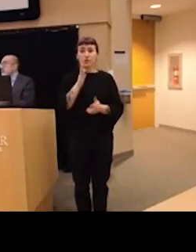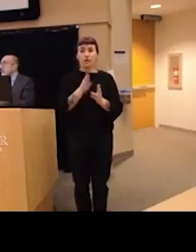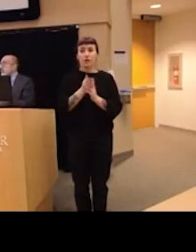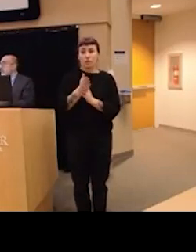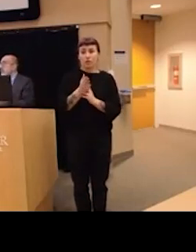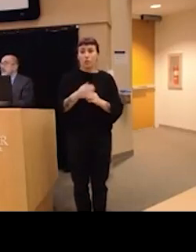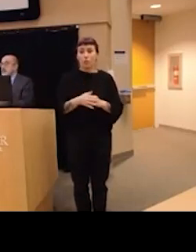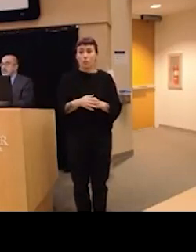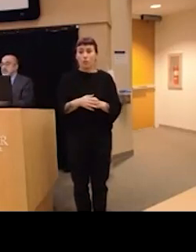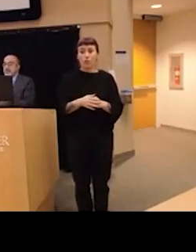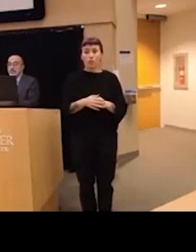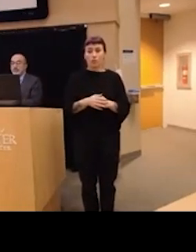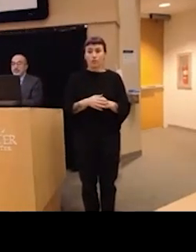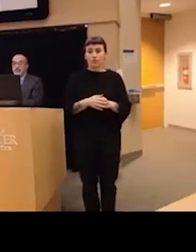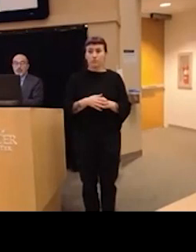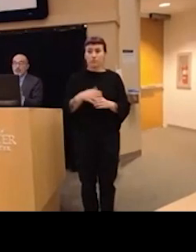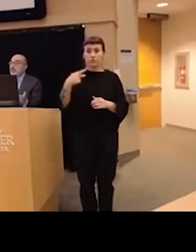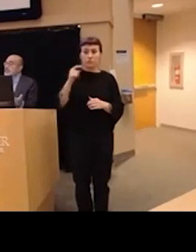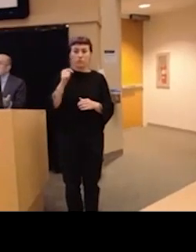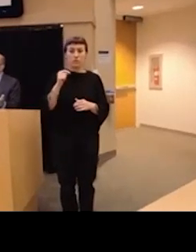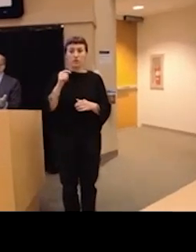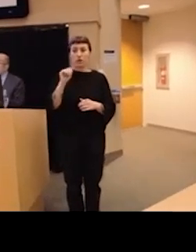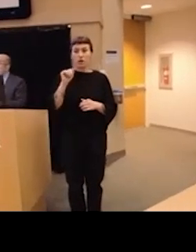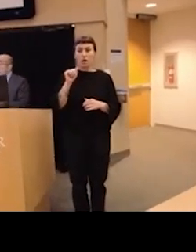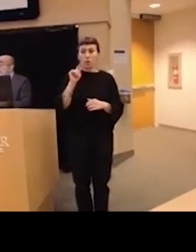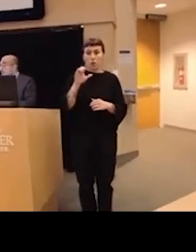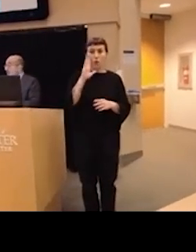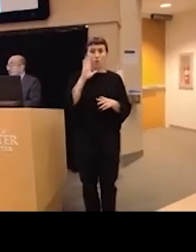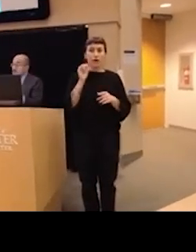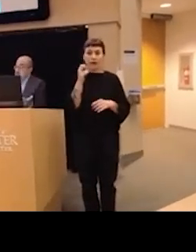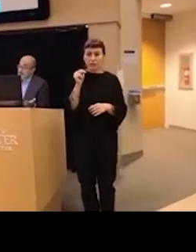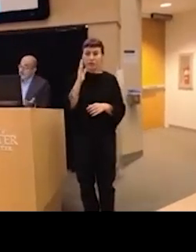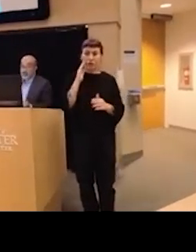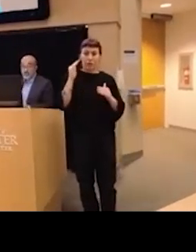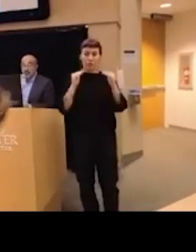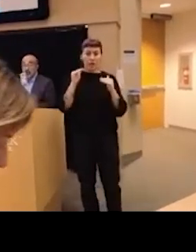therapy is it um aerobic conditioning is it gain balance training is a course stabilization all